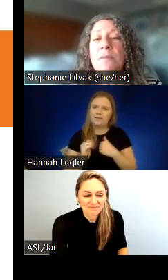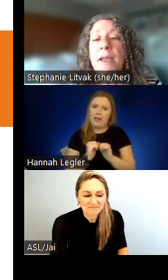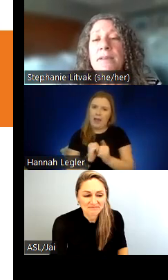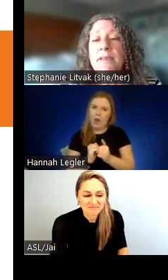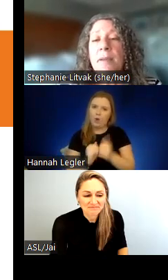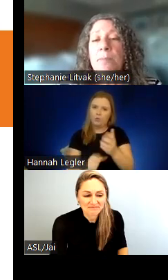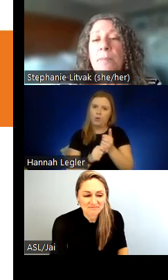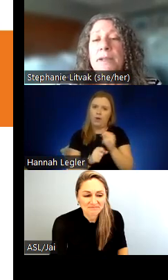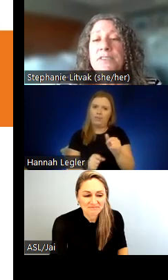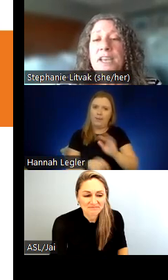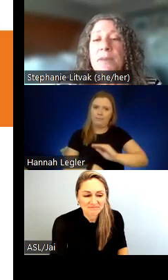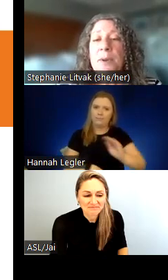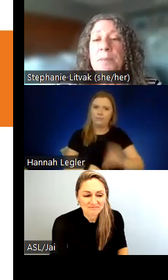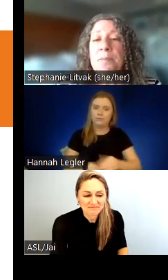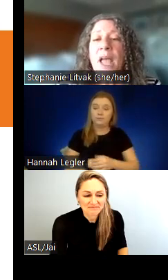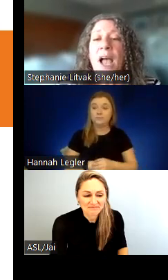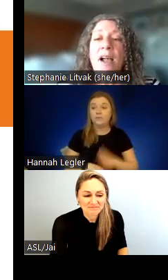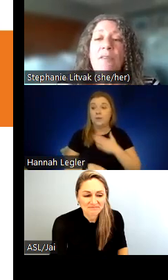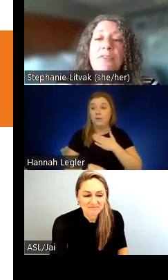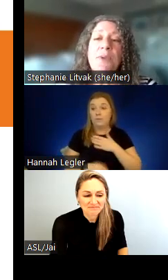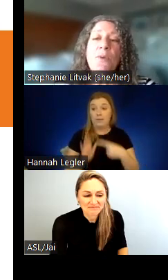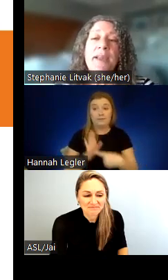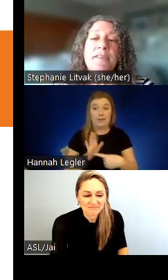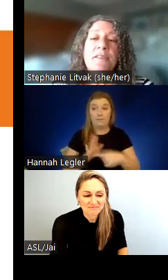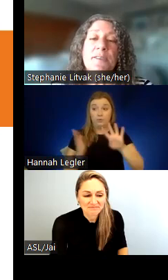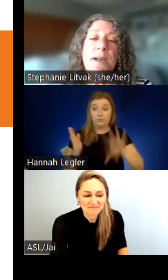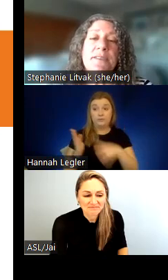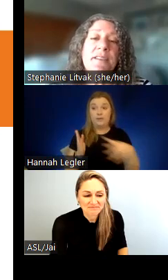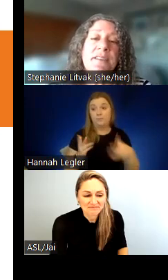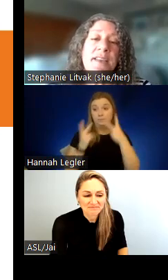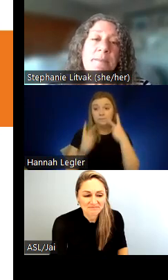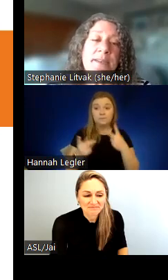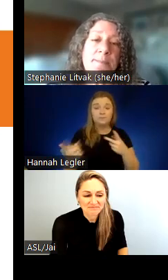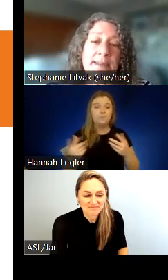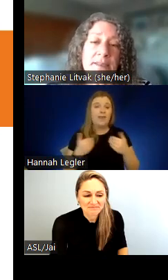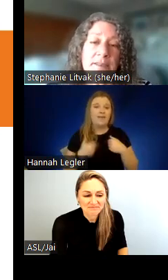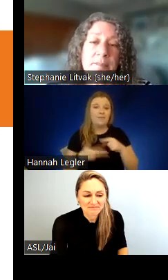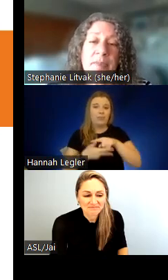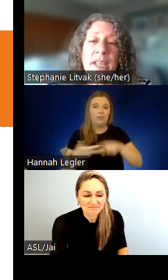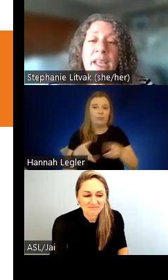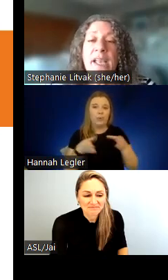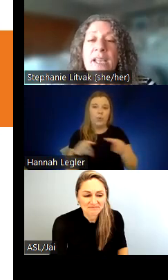In my example budget table, I have three ways of expressing the same expense.